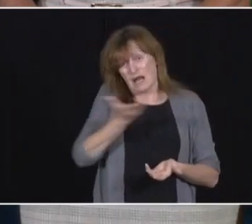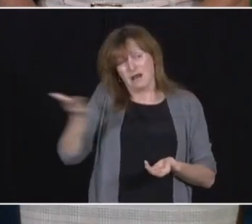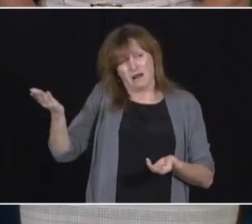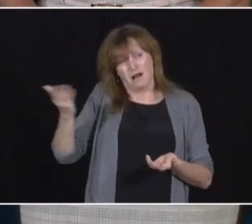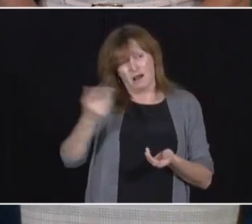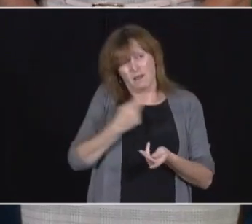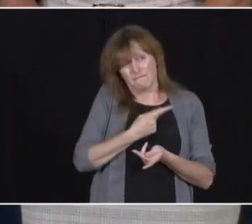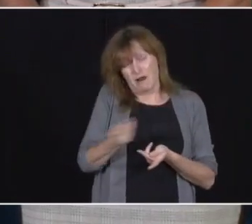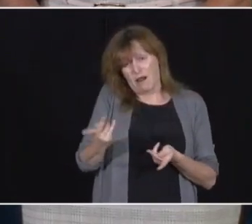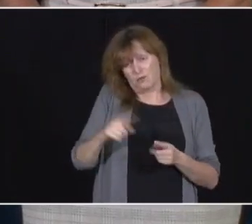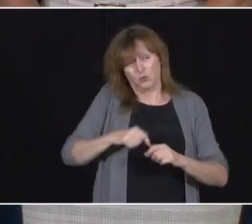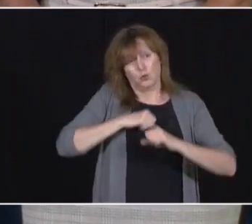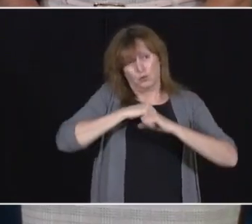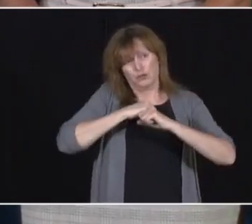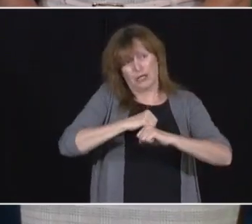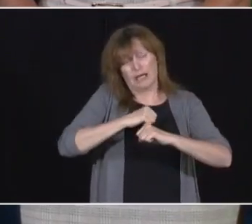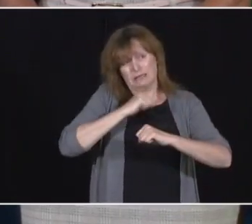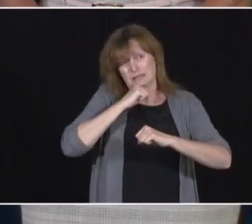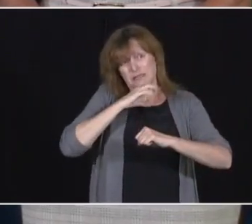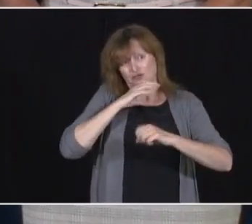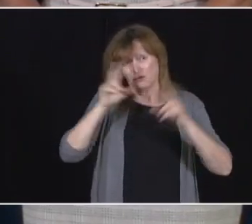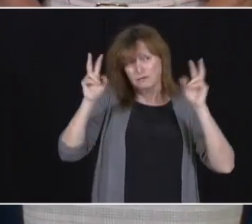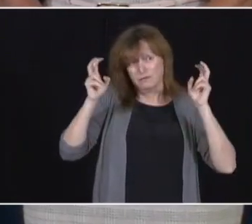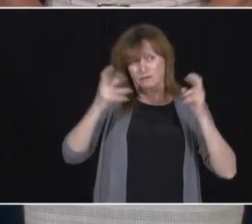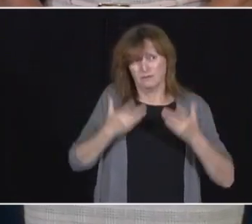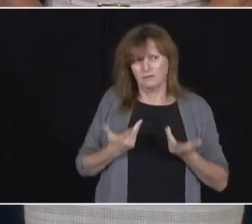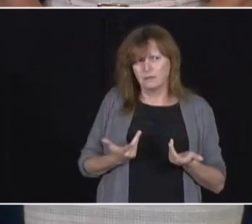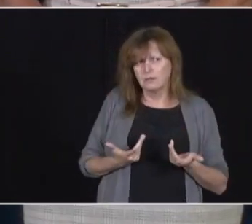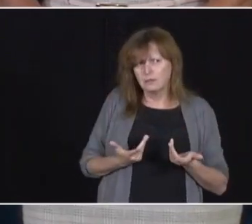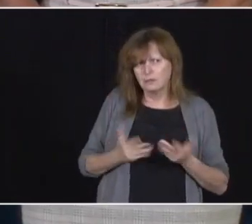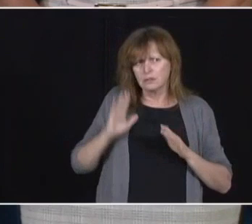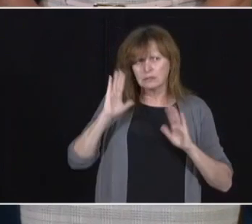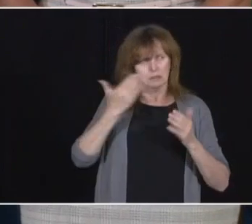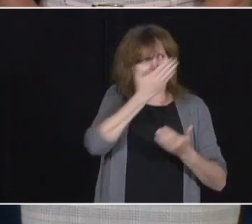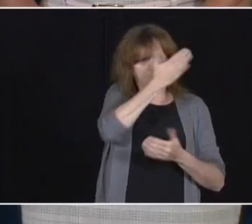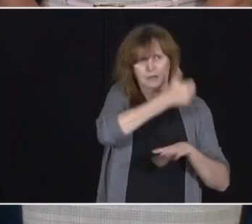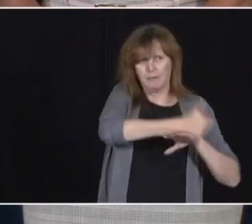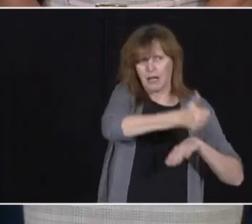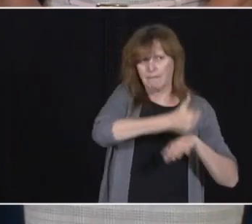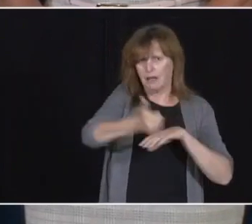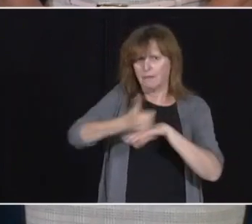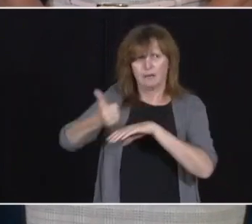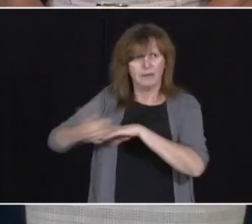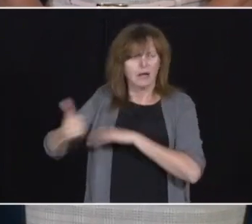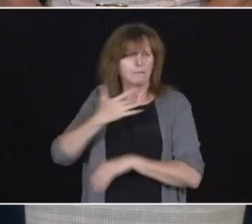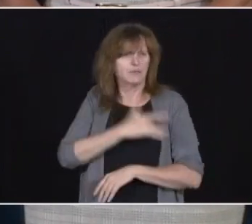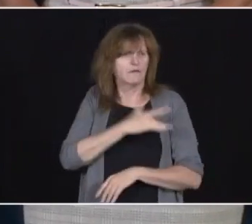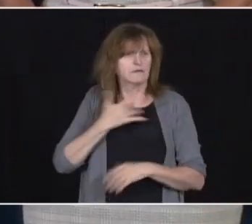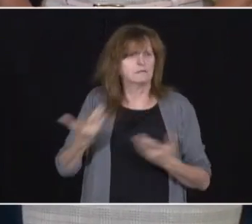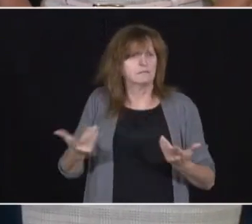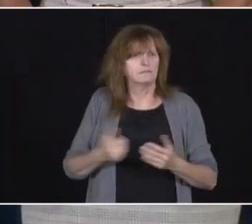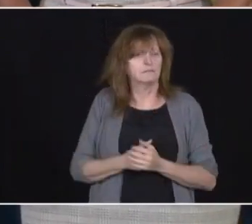It is then who have failed our seniors." What you say into respond to that? Because it seems he is blaming the provinces.